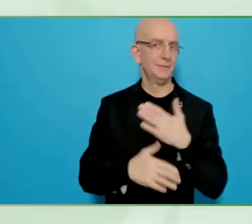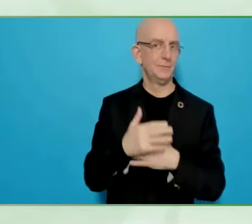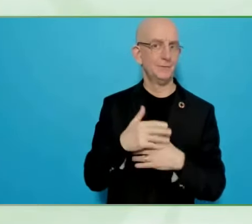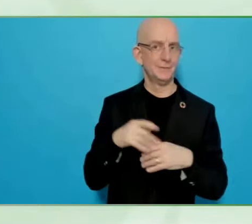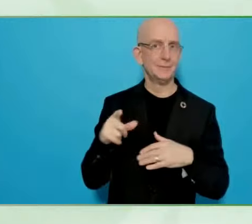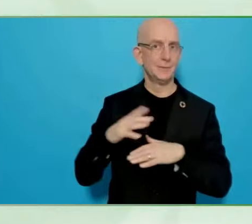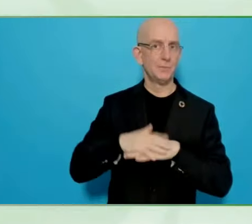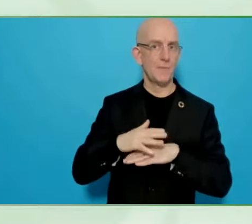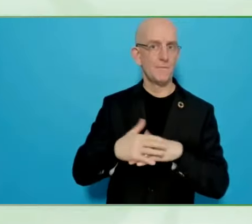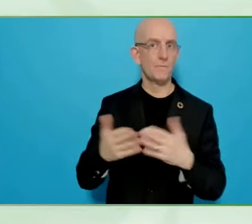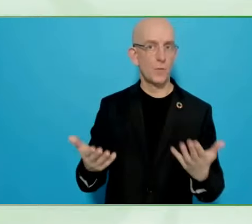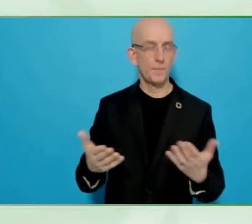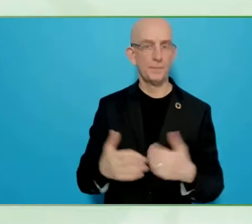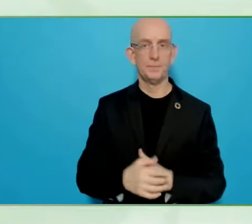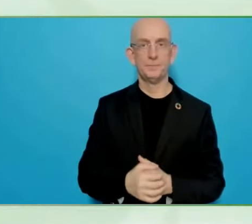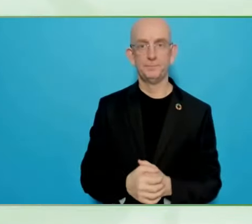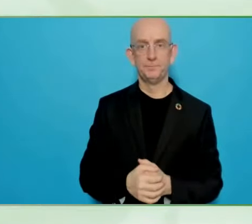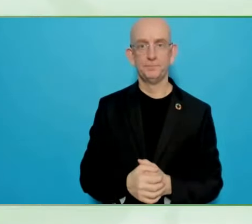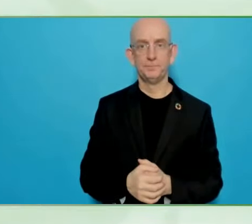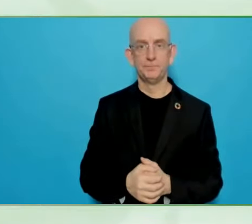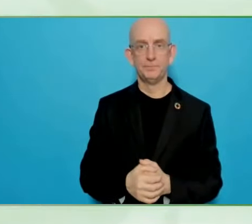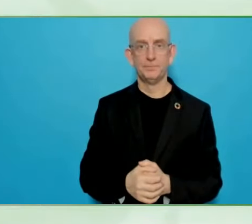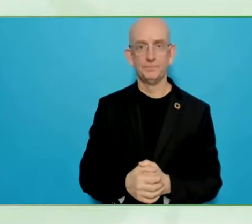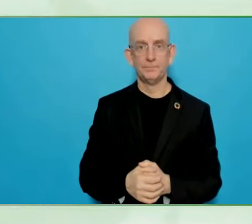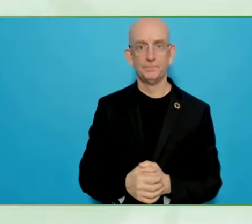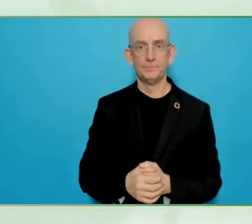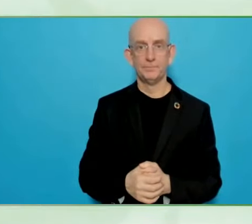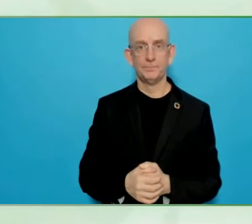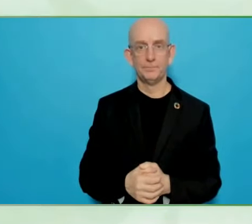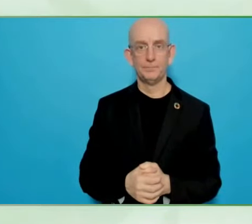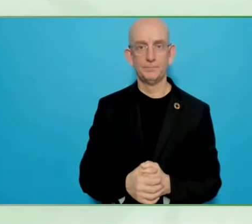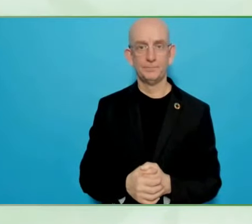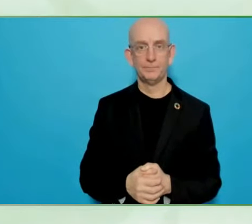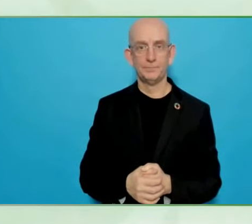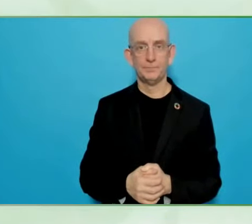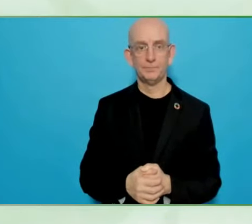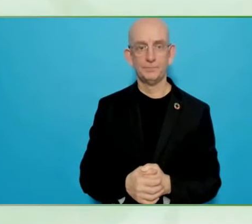are here, yes, you are there, do I see you right?